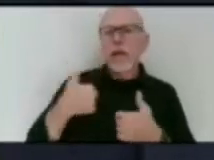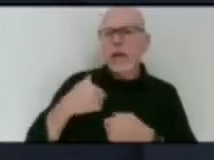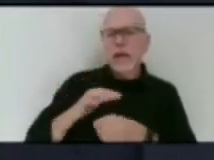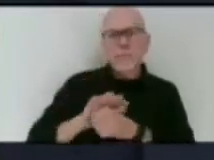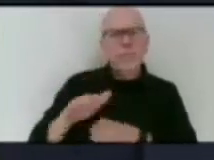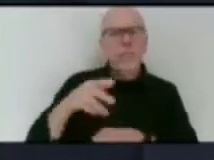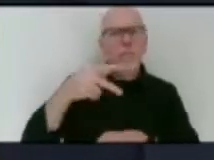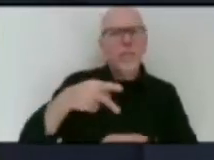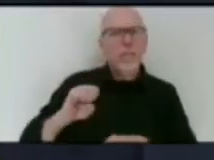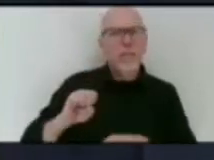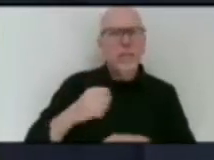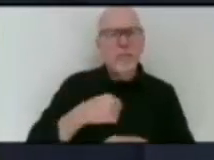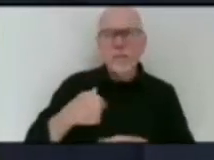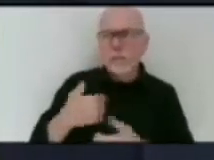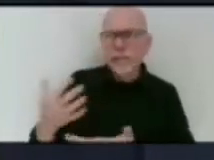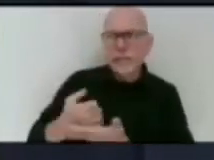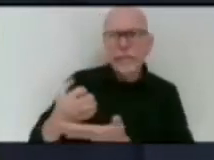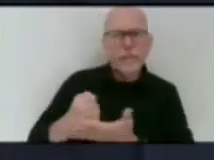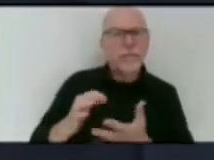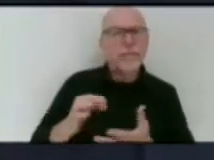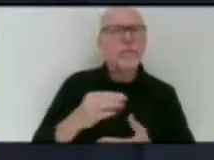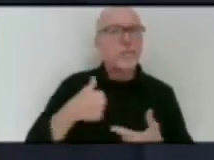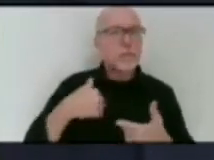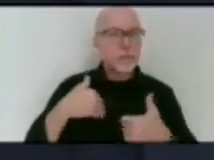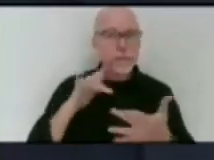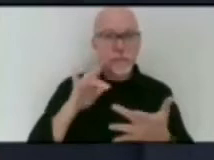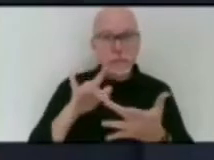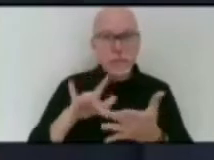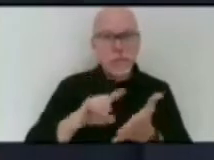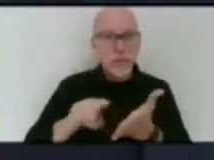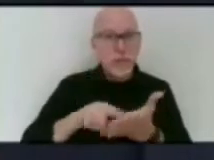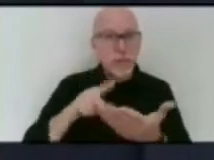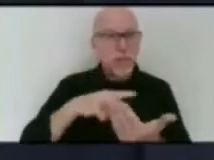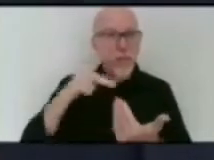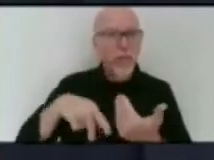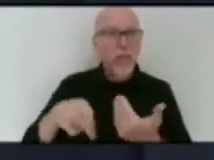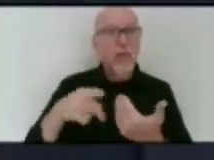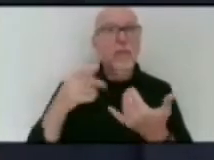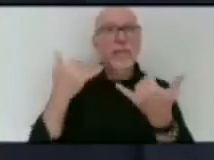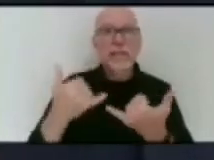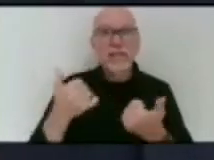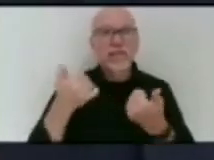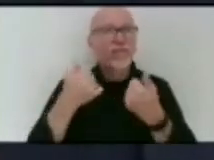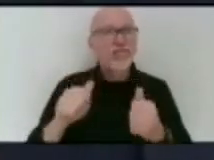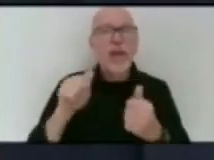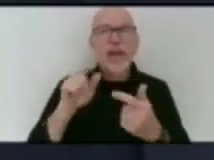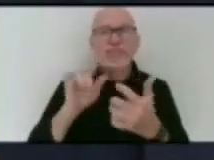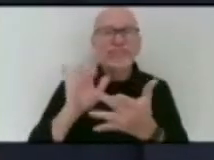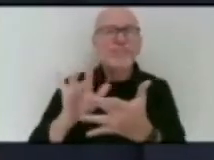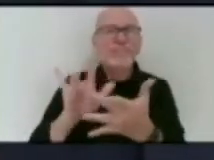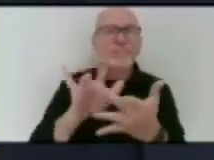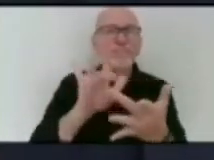and we have contact tracing programs that are fighting to reach as many